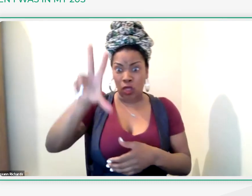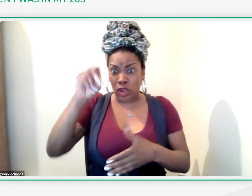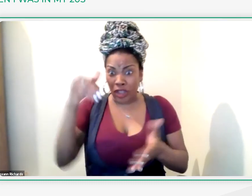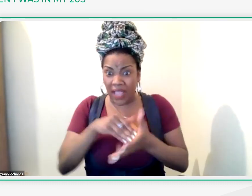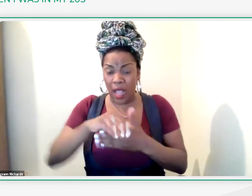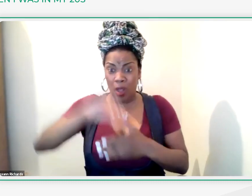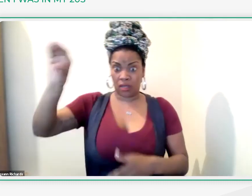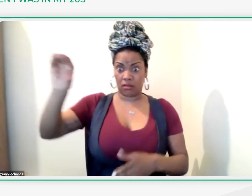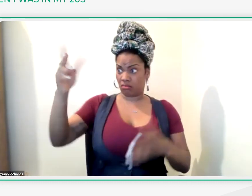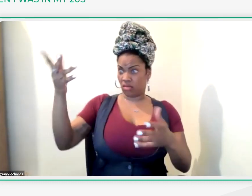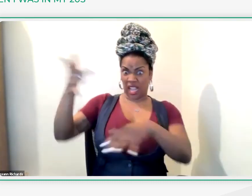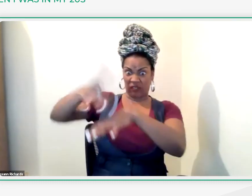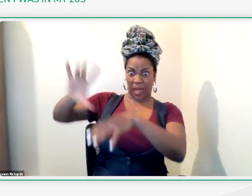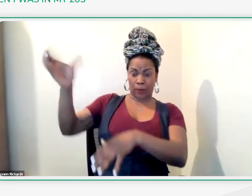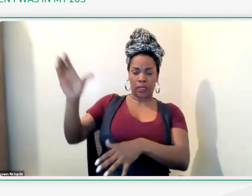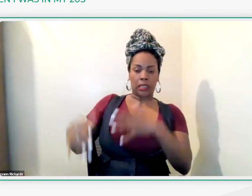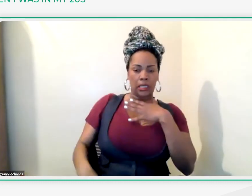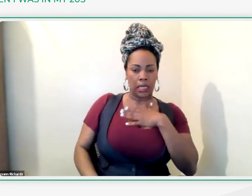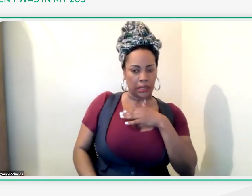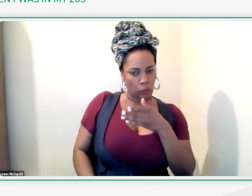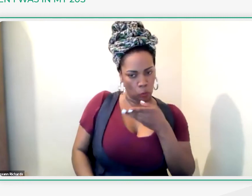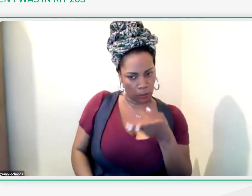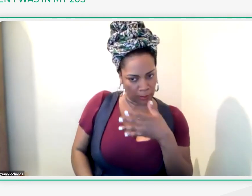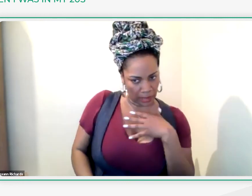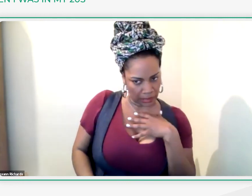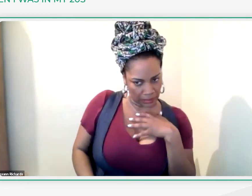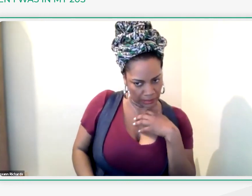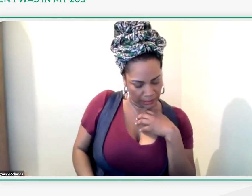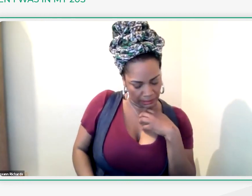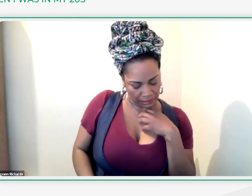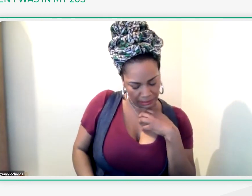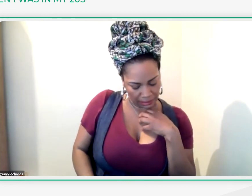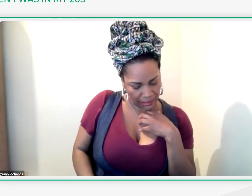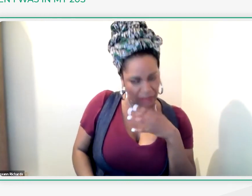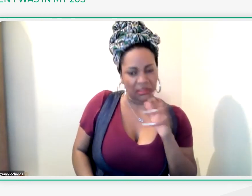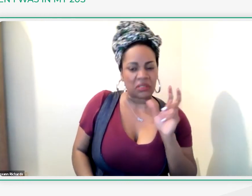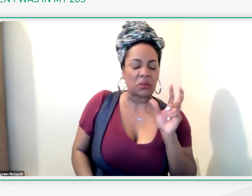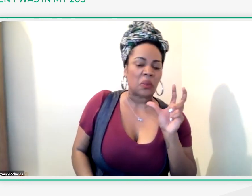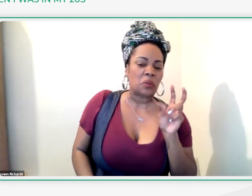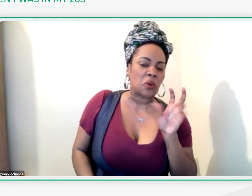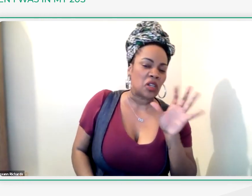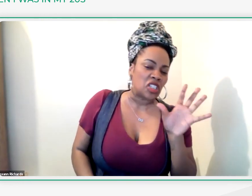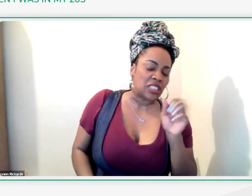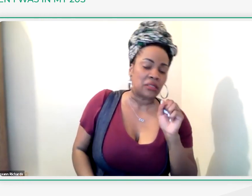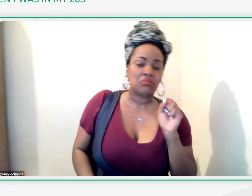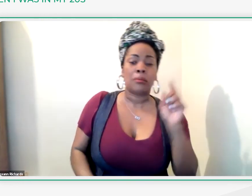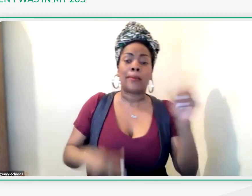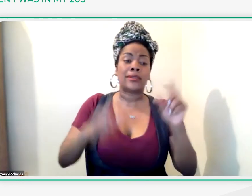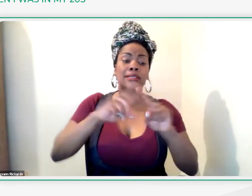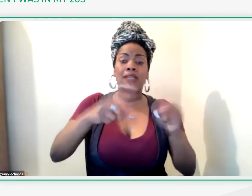That's different. But if you have $10,000 or more, I wouldn't take a risk on that.